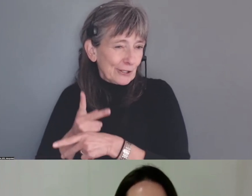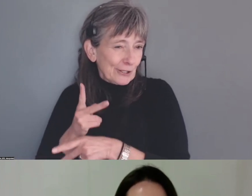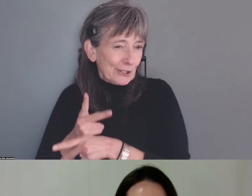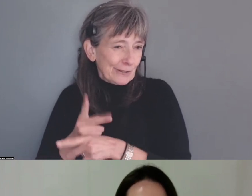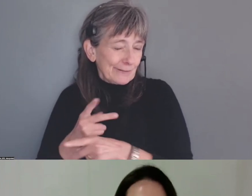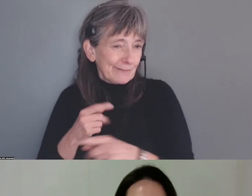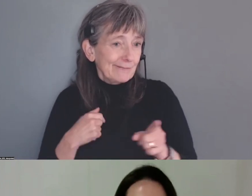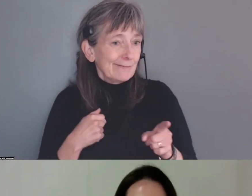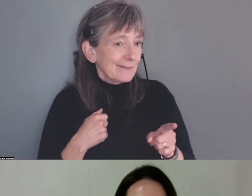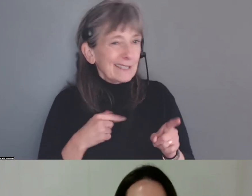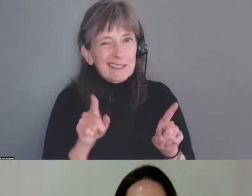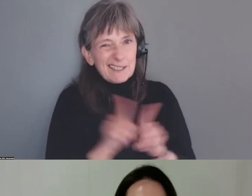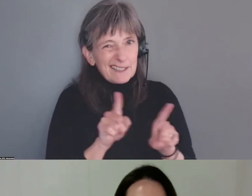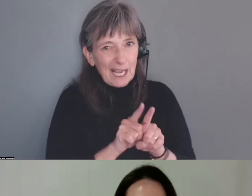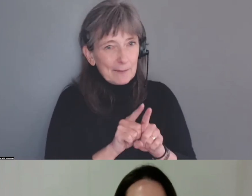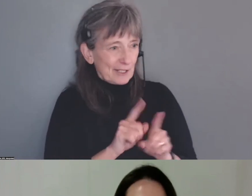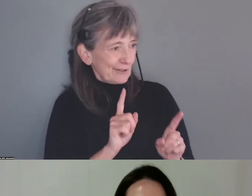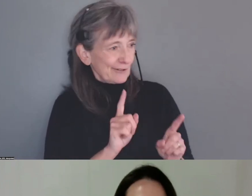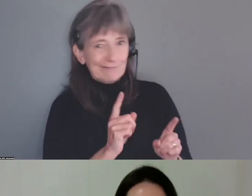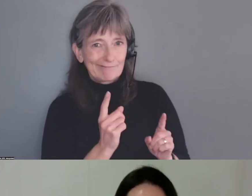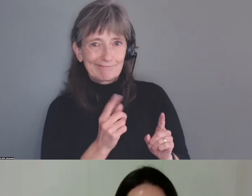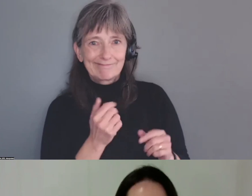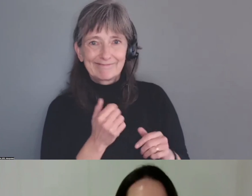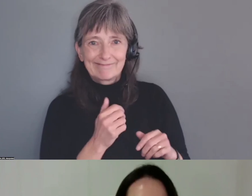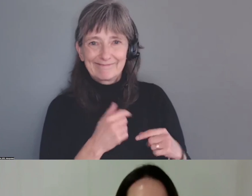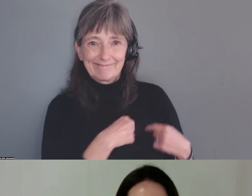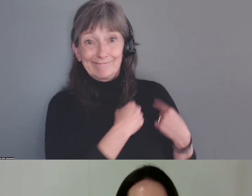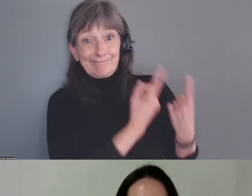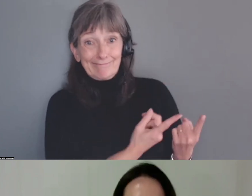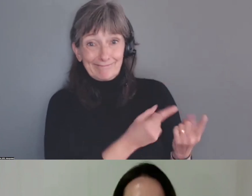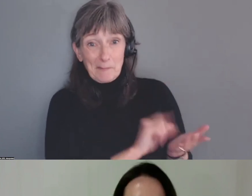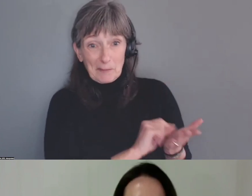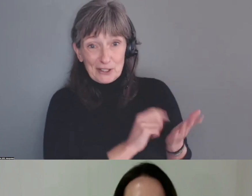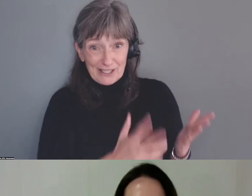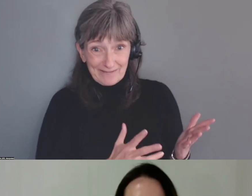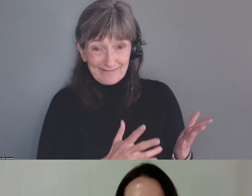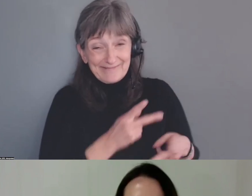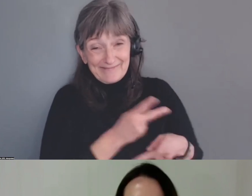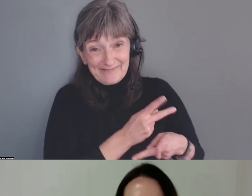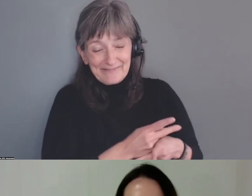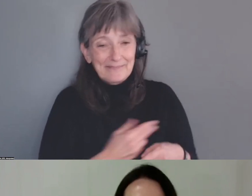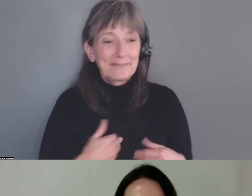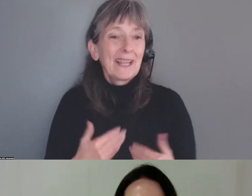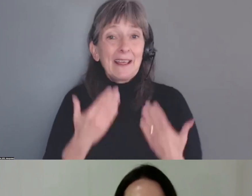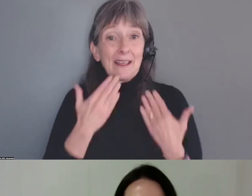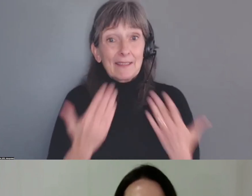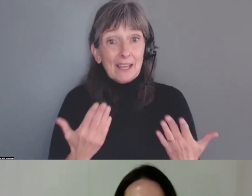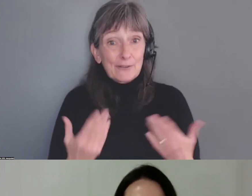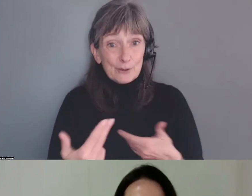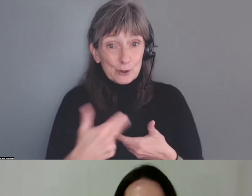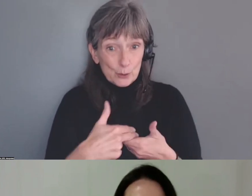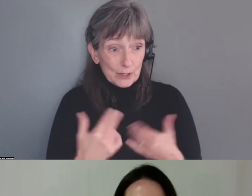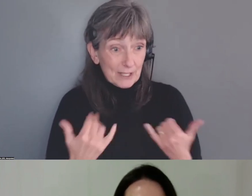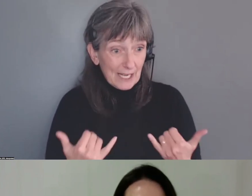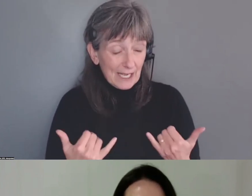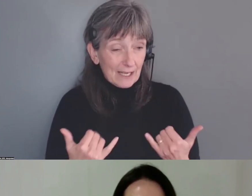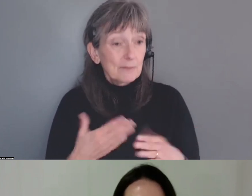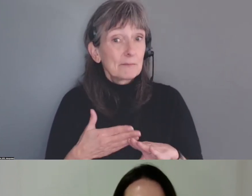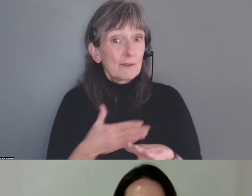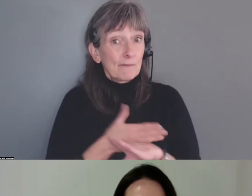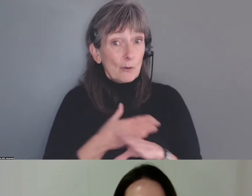publishing, yeah. So, thank you very much for joining us today. Before we go, we'd love it if